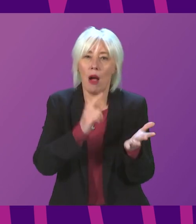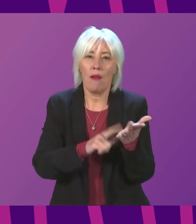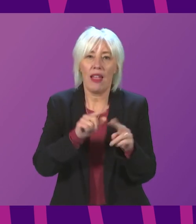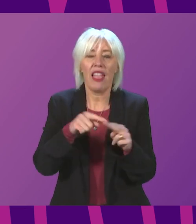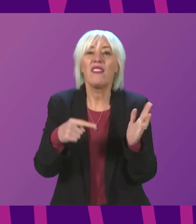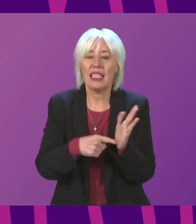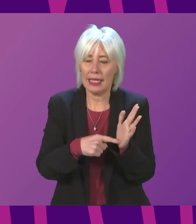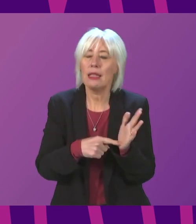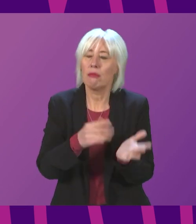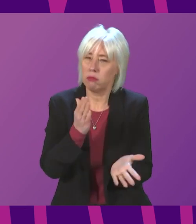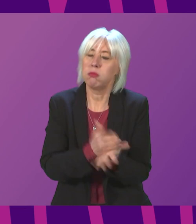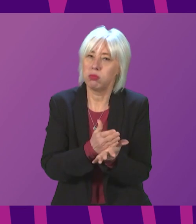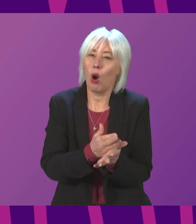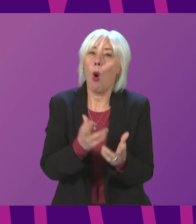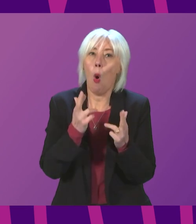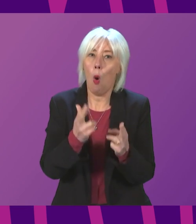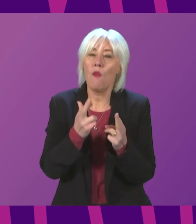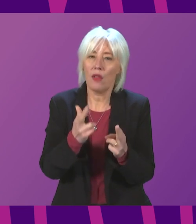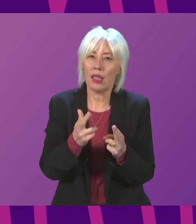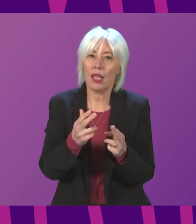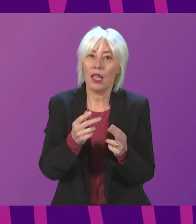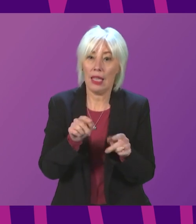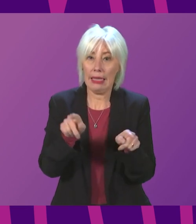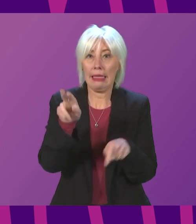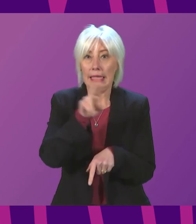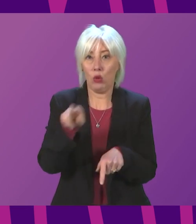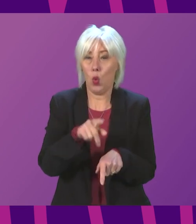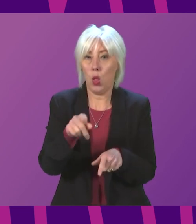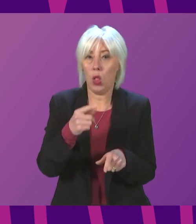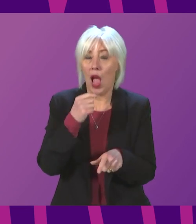testing. I certainly hope that that will be reflected in the approach to school testing as the new term begins.